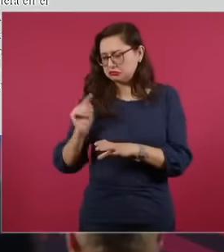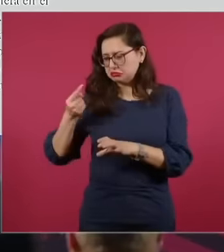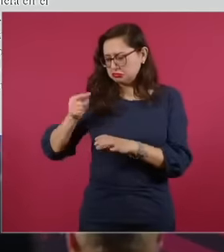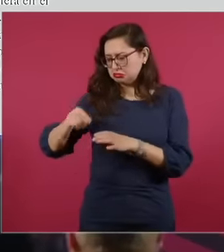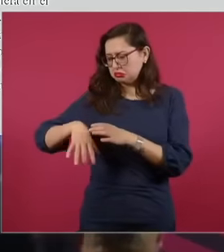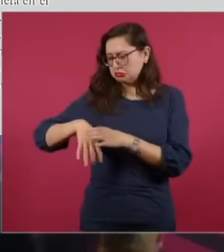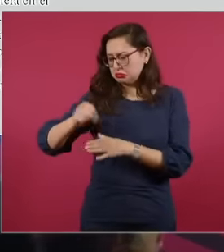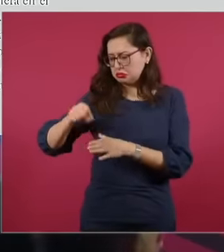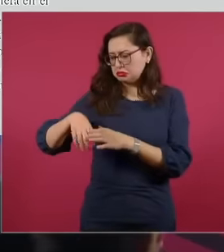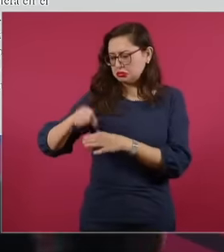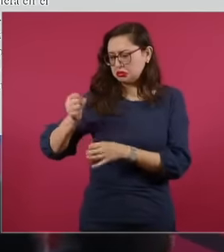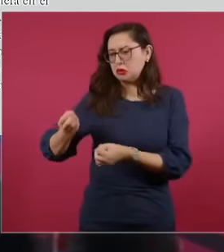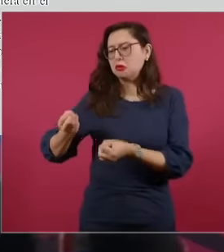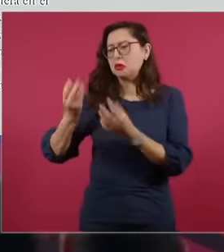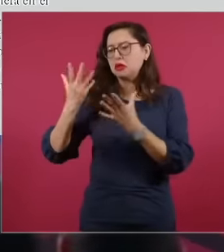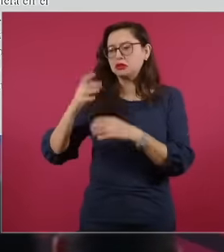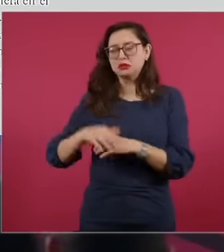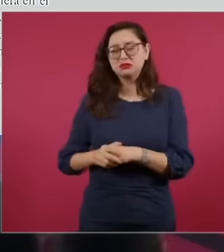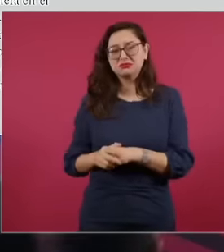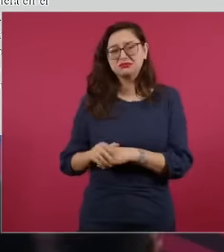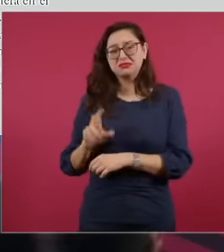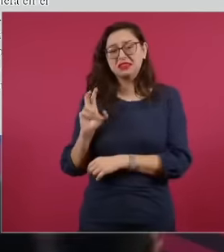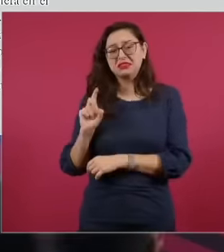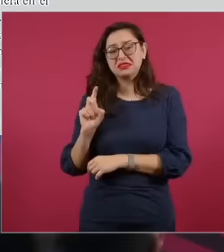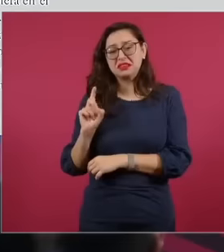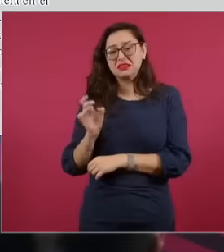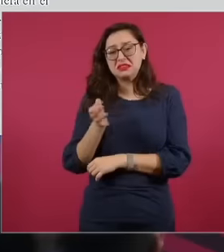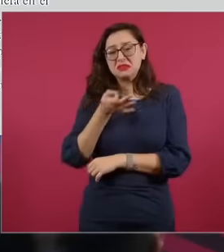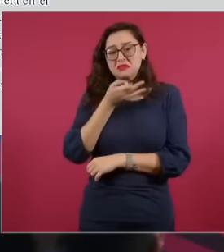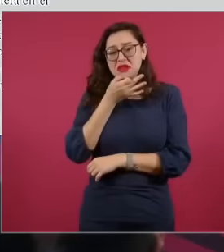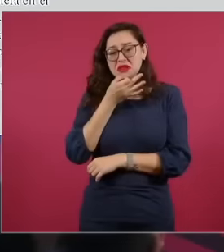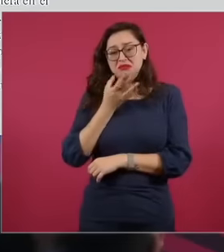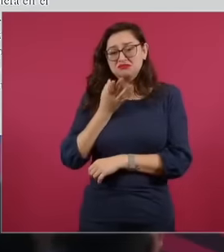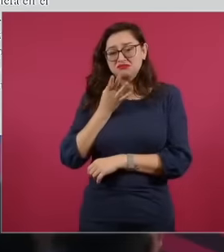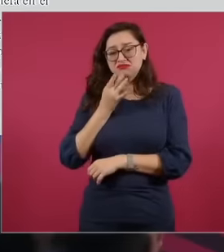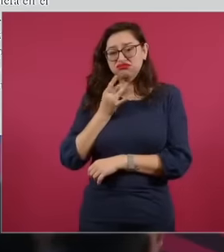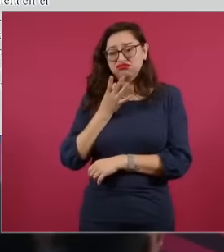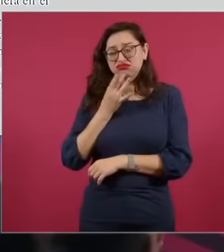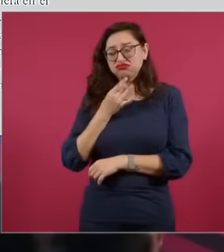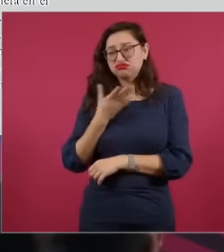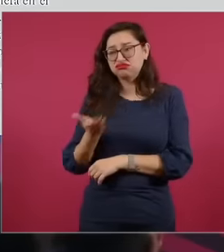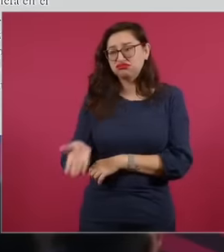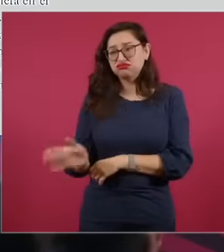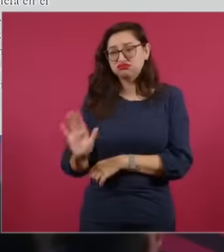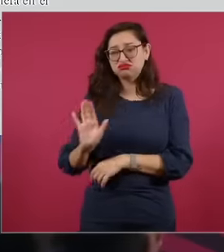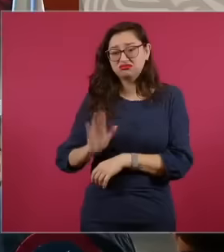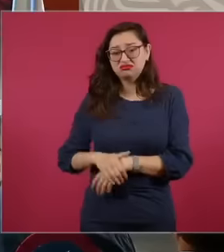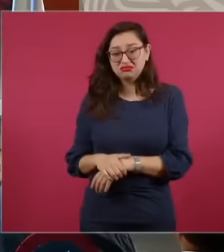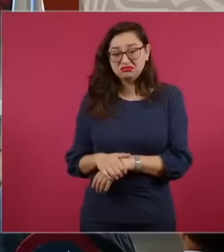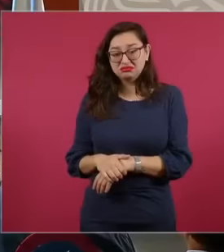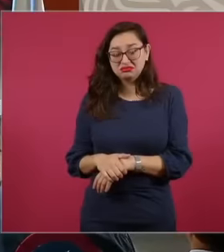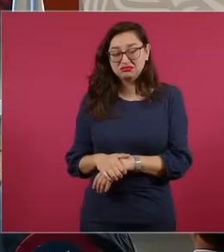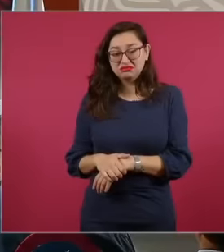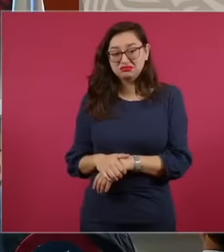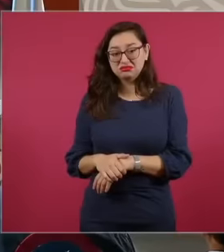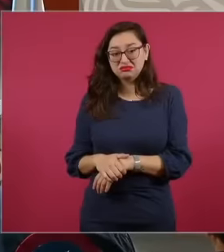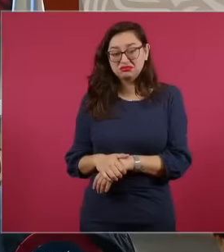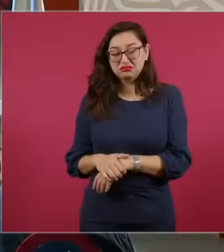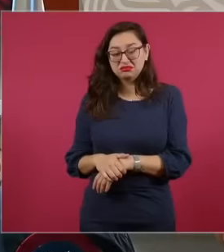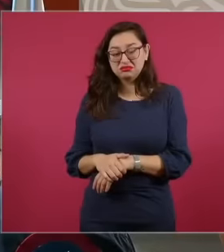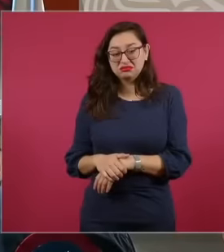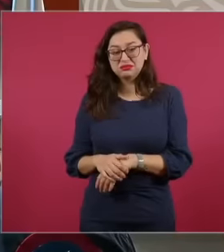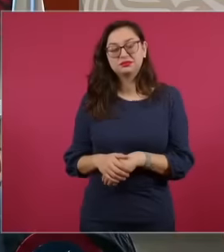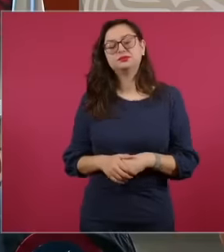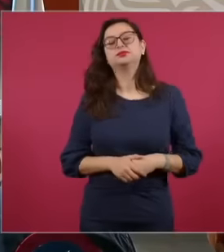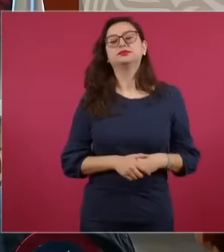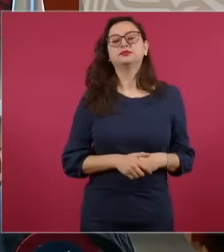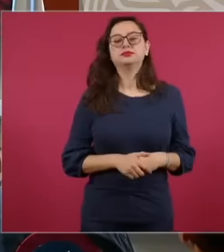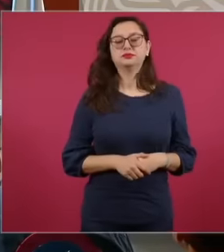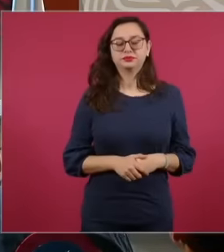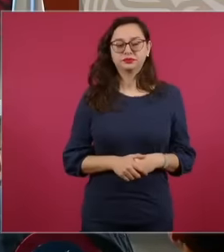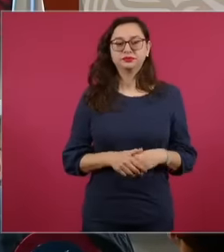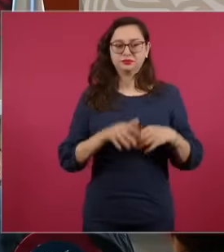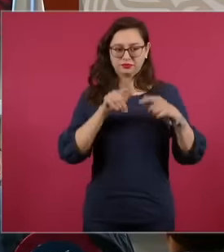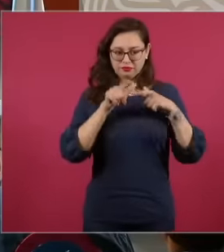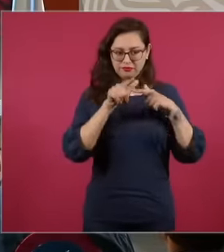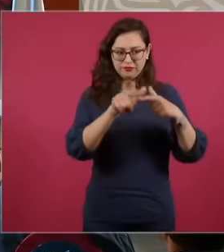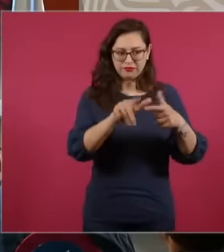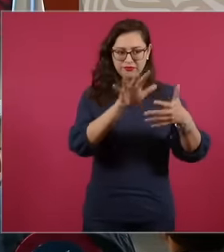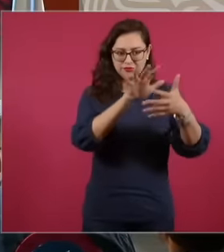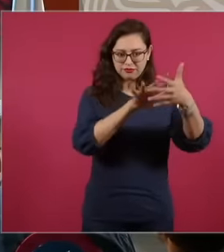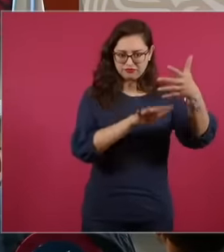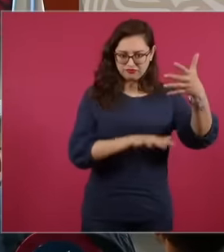a day, not even in the Porfiriato was such a blatant alienation of national soil